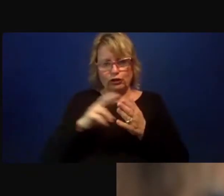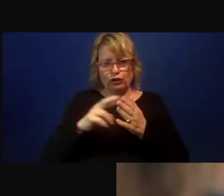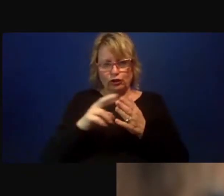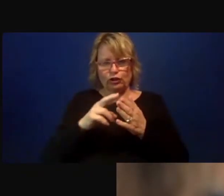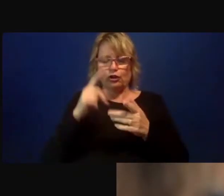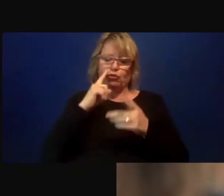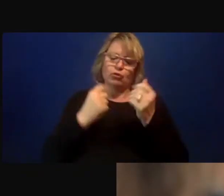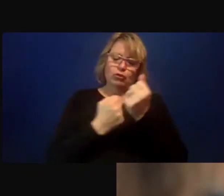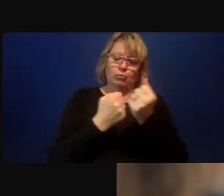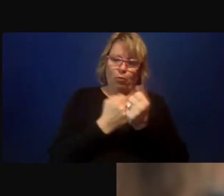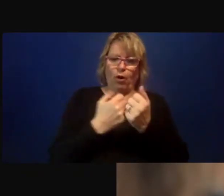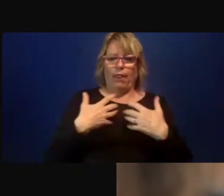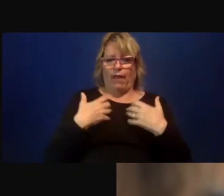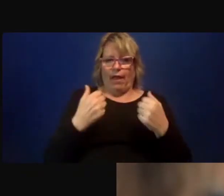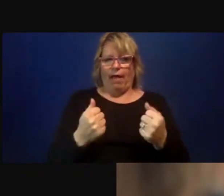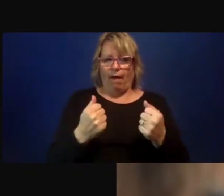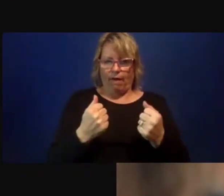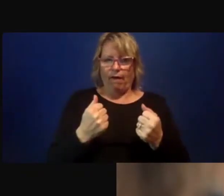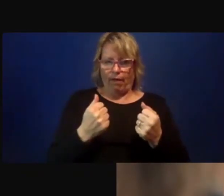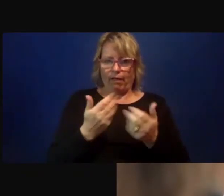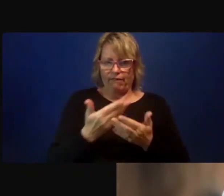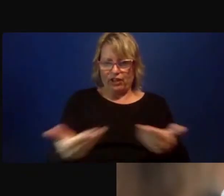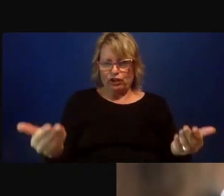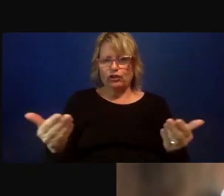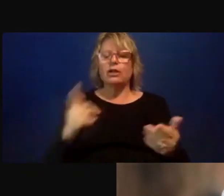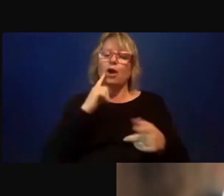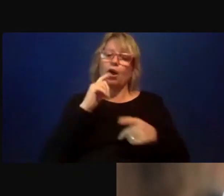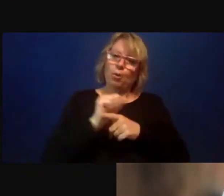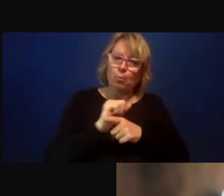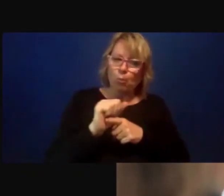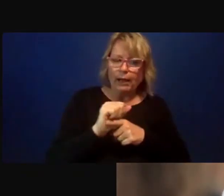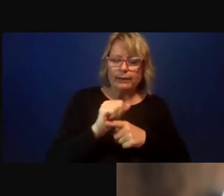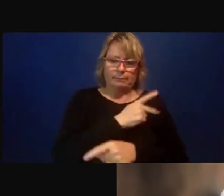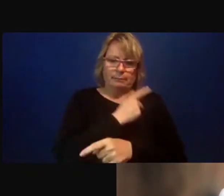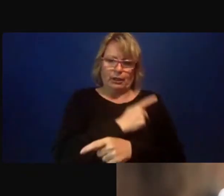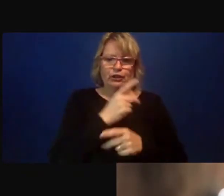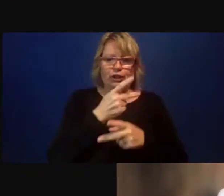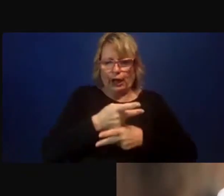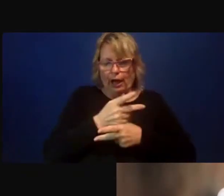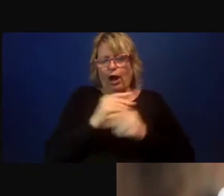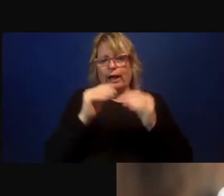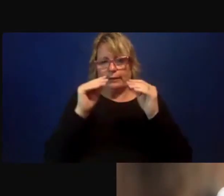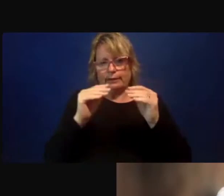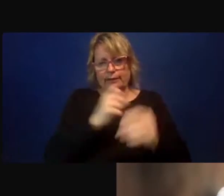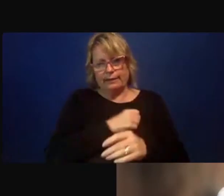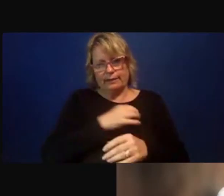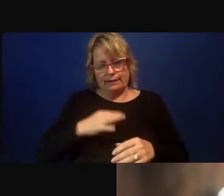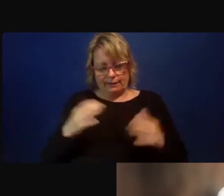health features. He practices patient care and teaching as a faculty member here at Stanford